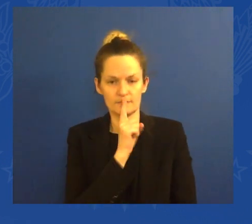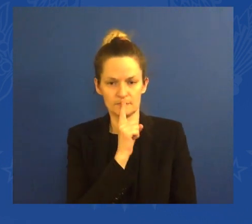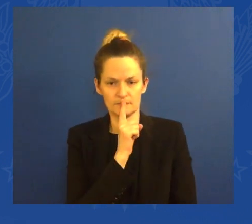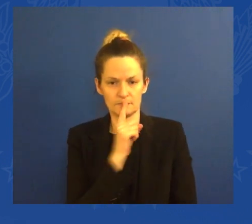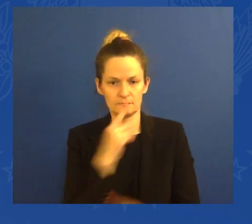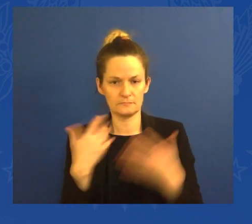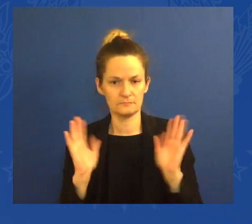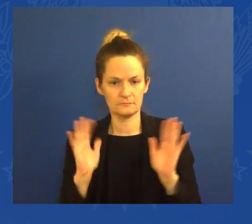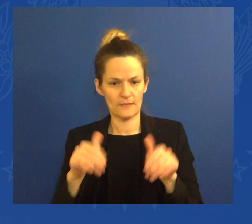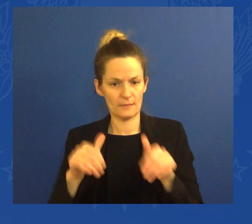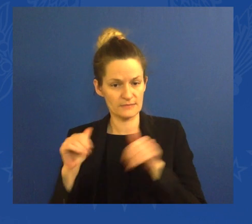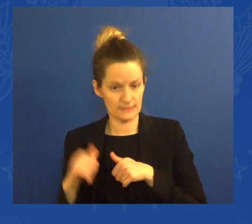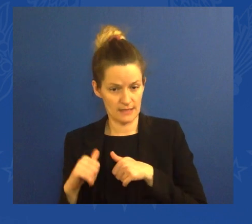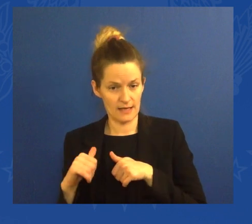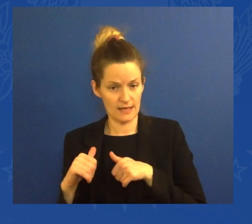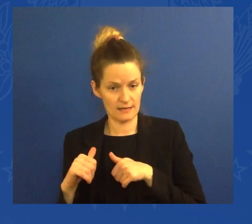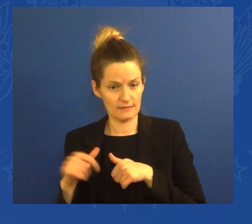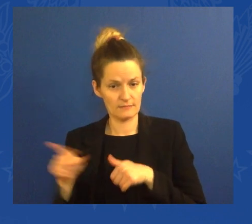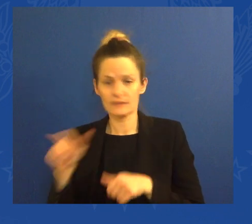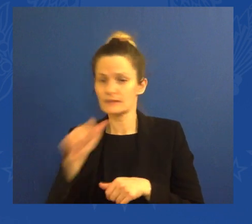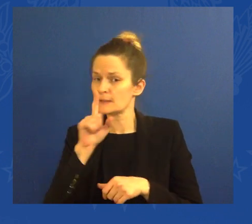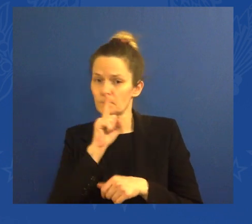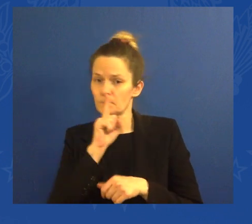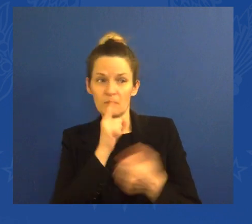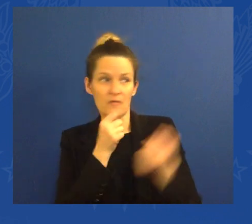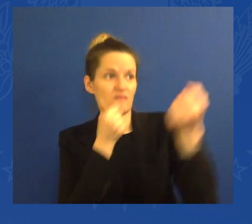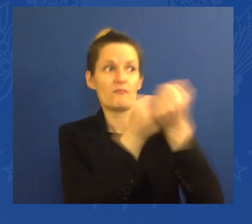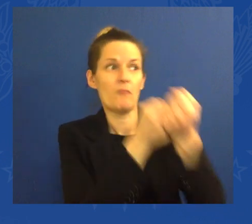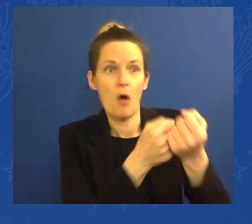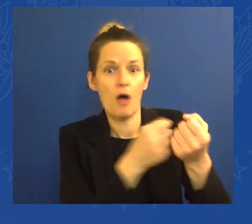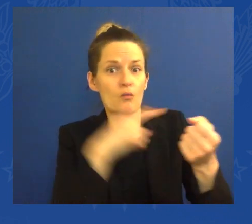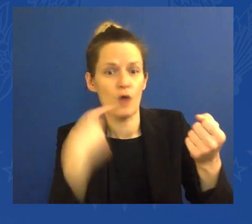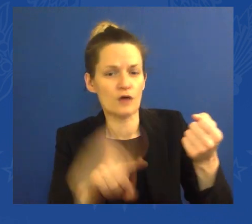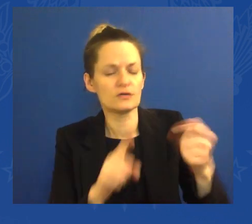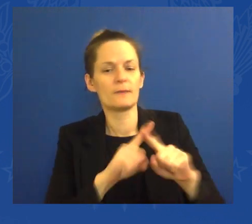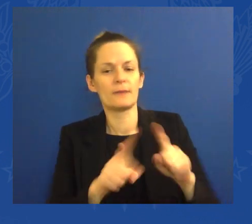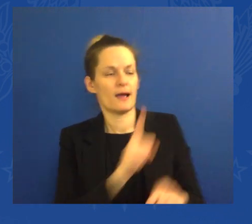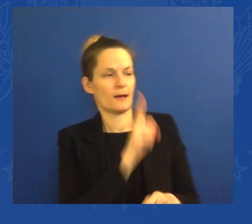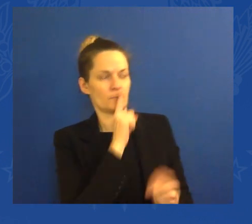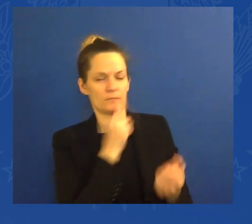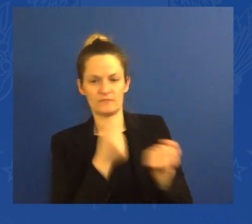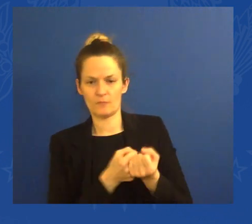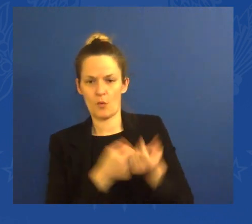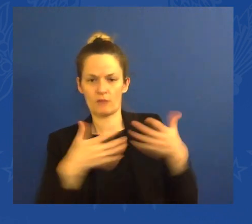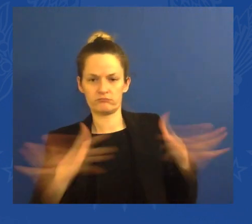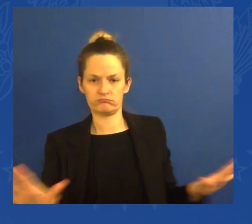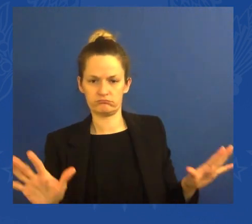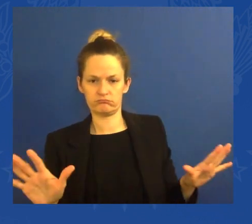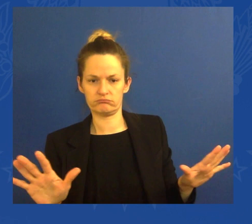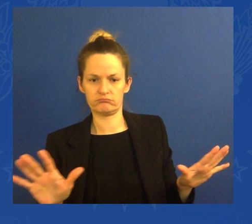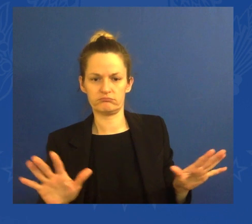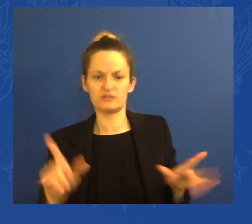India abstained. Seven countries abstained -- I think it was the number. They're alone.